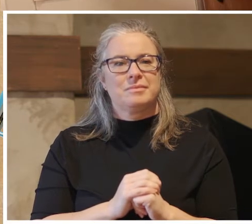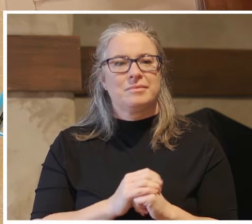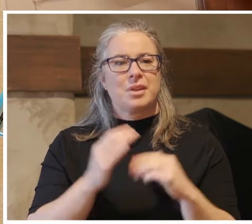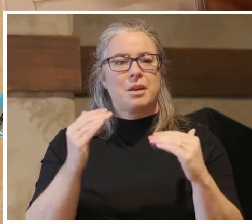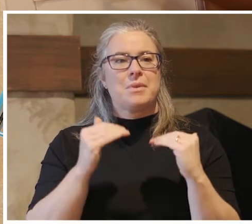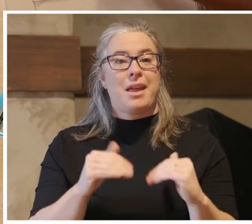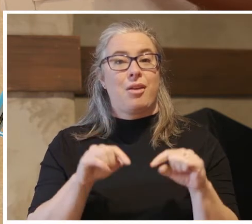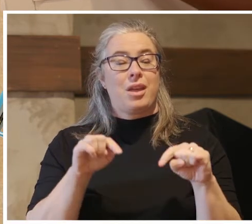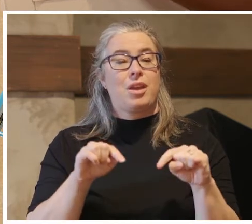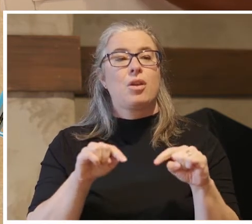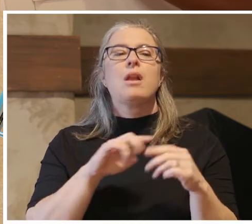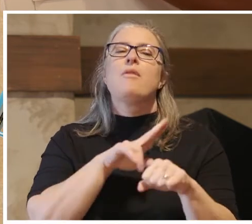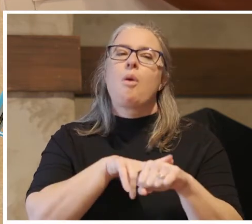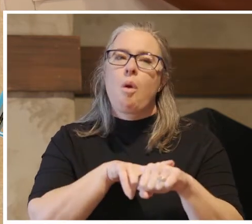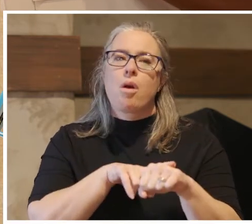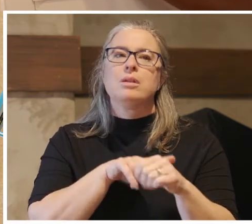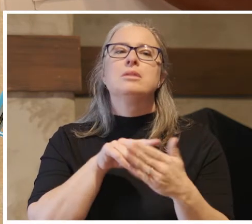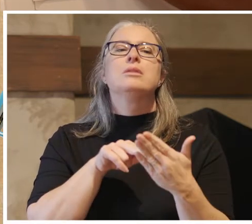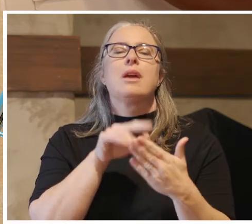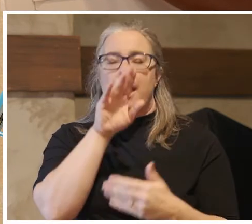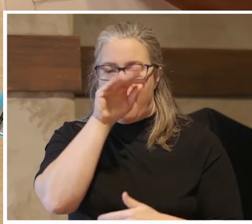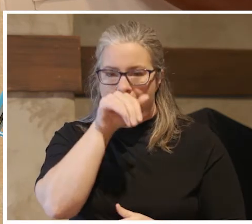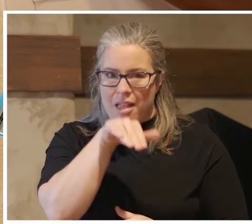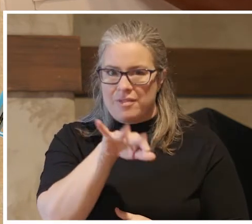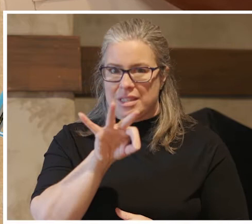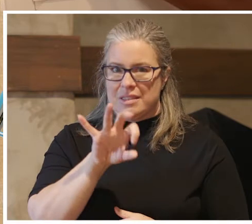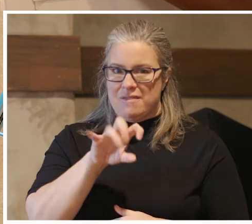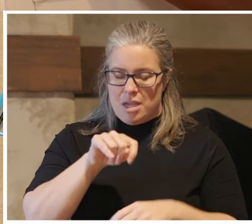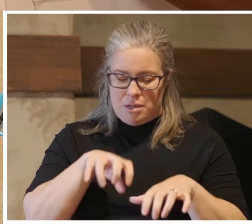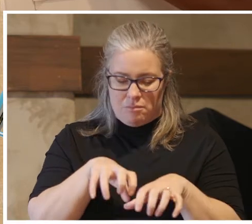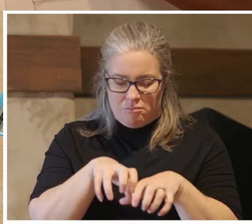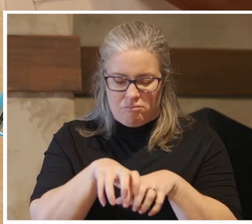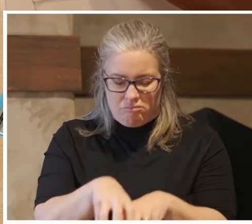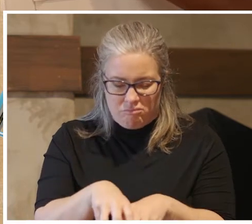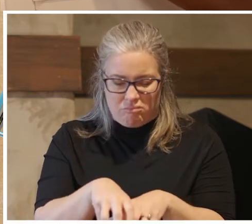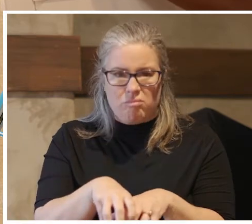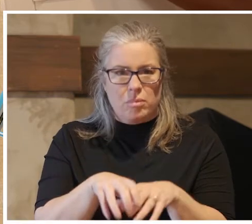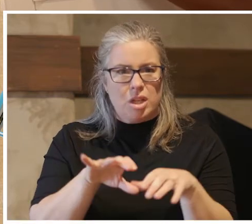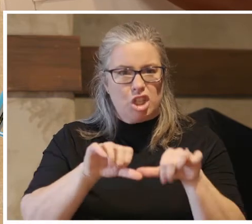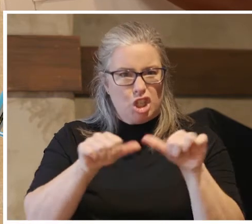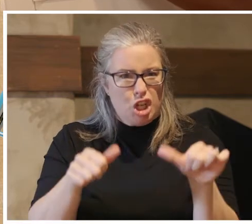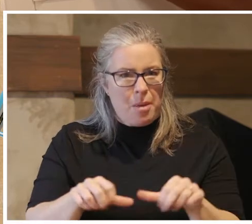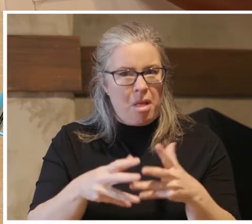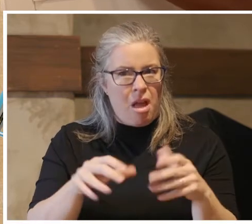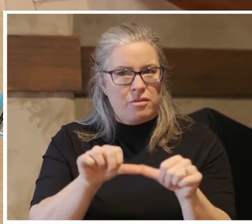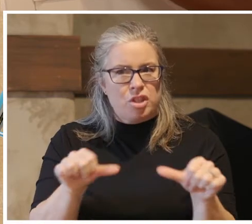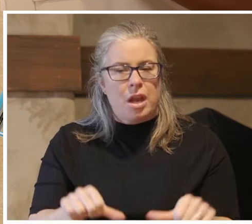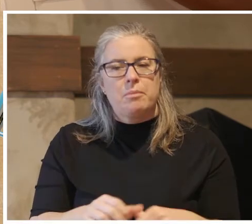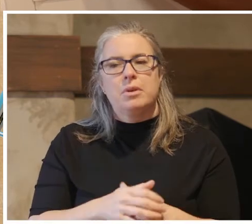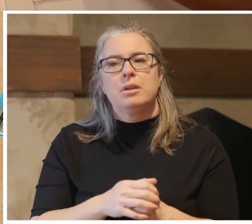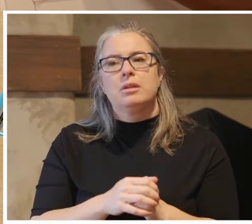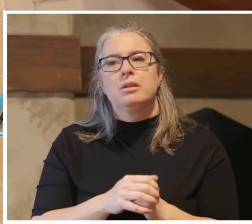And we come down here, and of course you know elephant's feet, they've got a lot of shape.